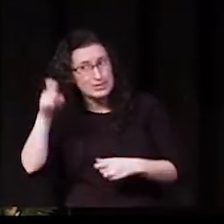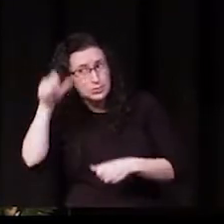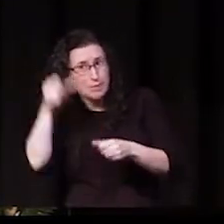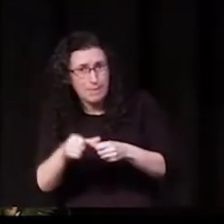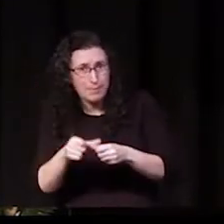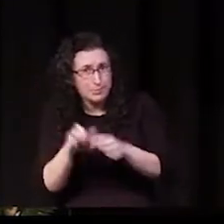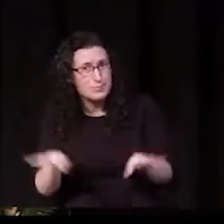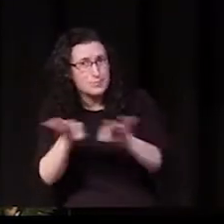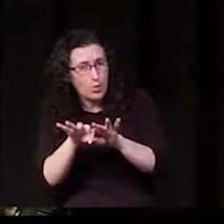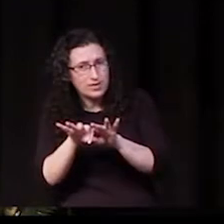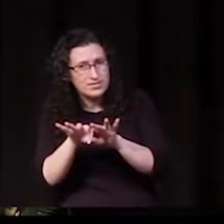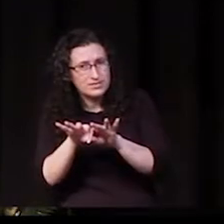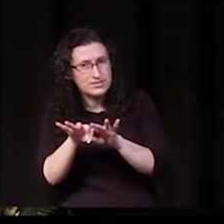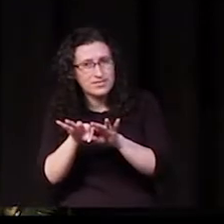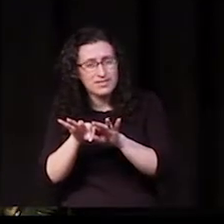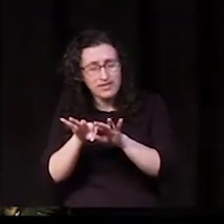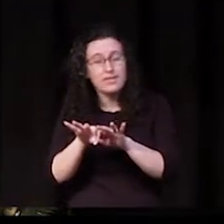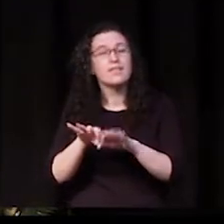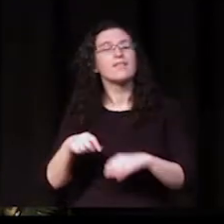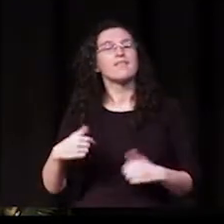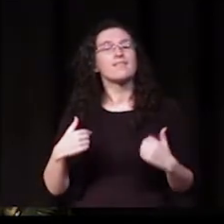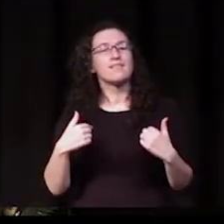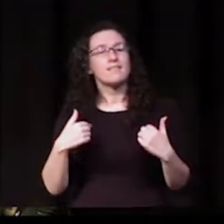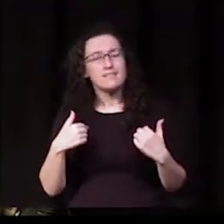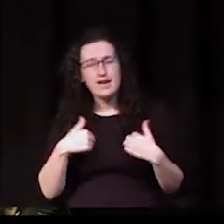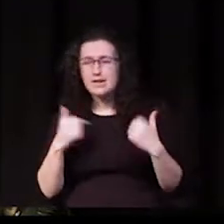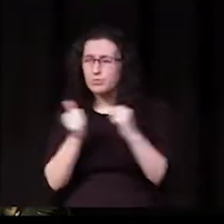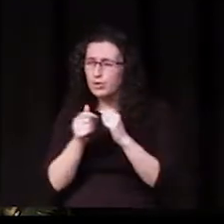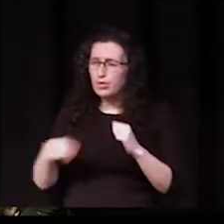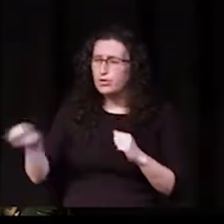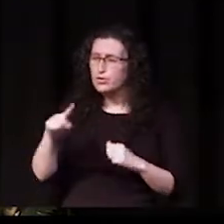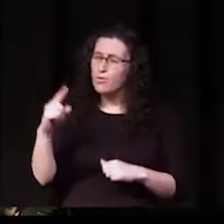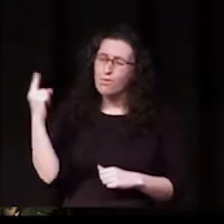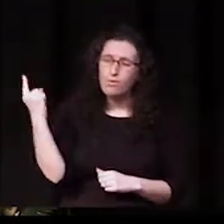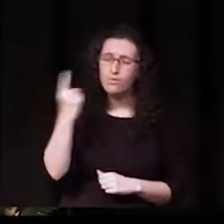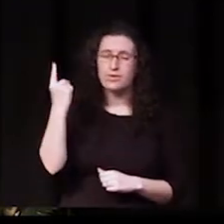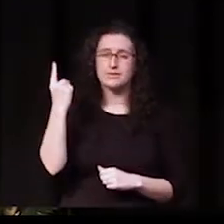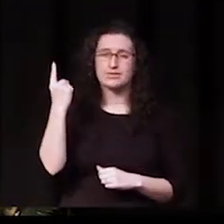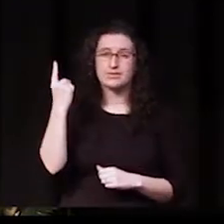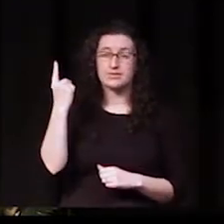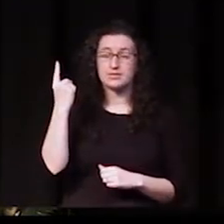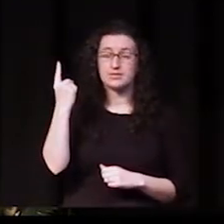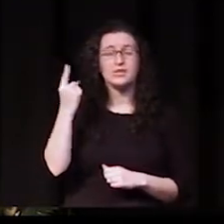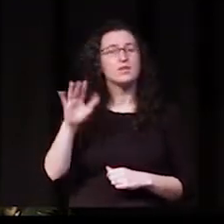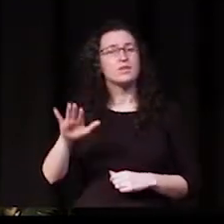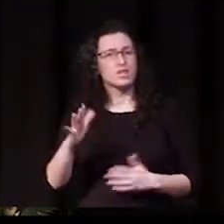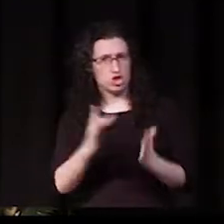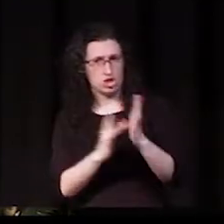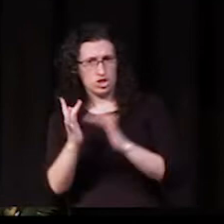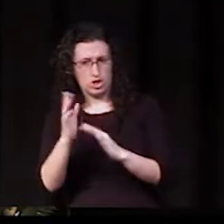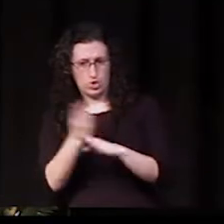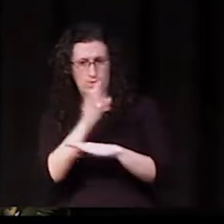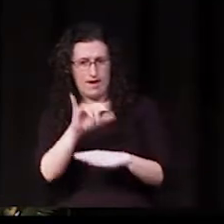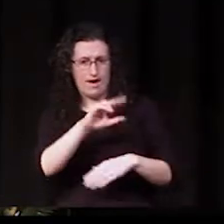"Be sure of this, I am with you always." And when Jesus uses words like "always,"